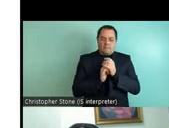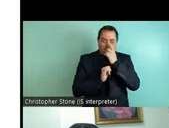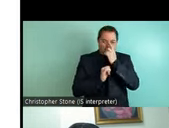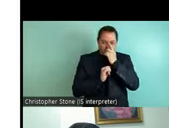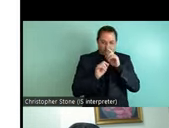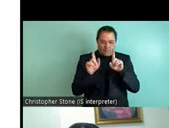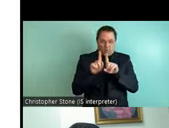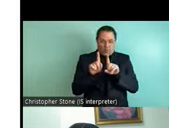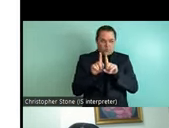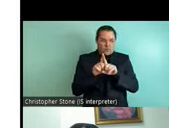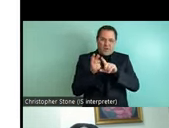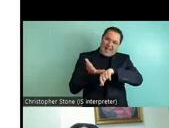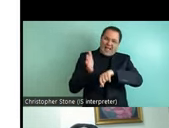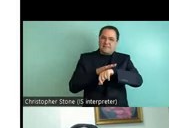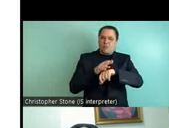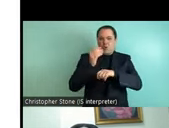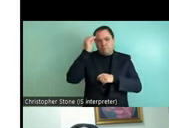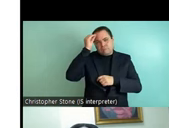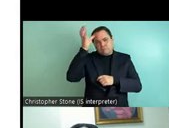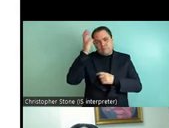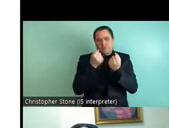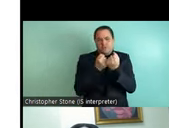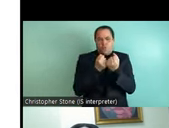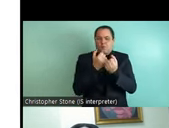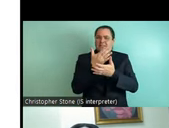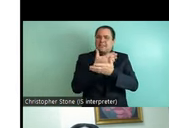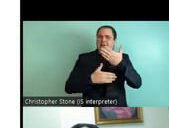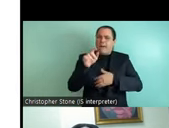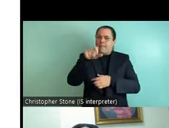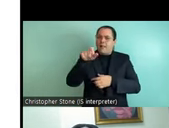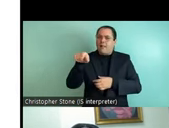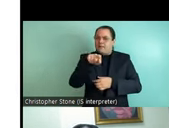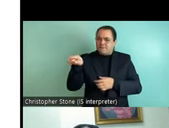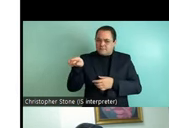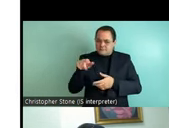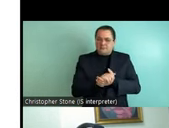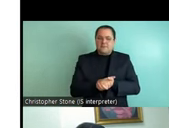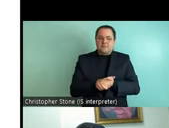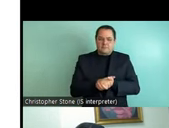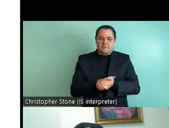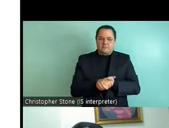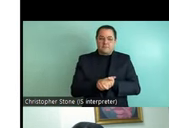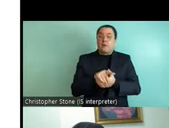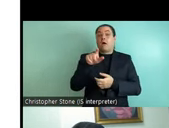persons with disability 11:55:44 and support from persons with disability